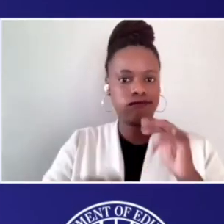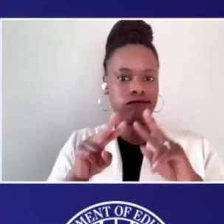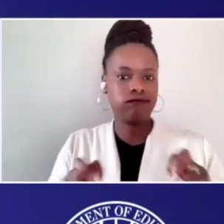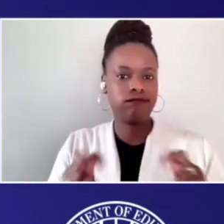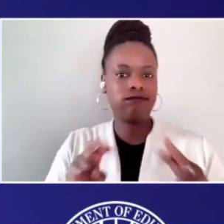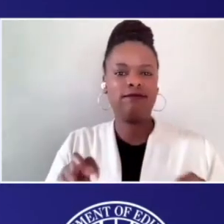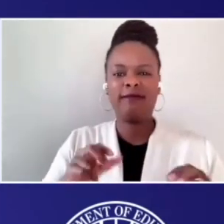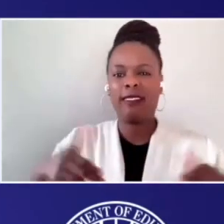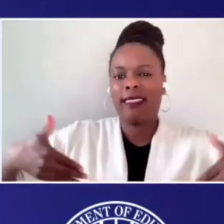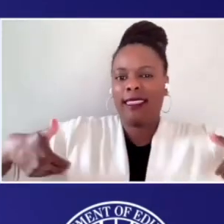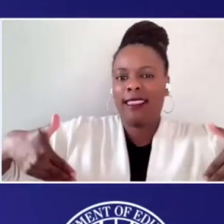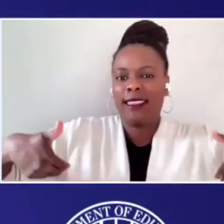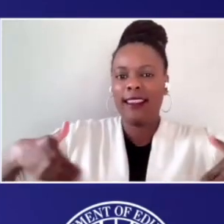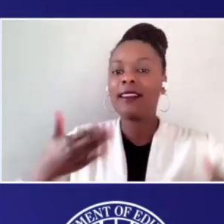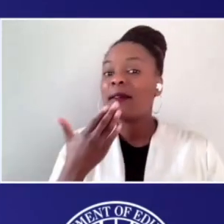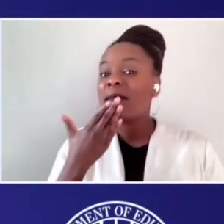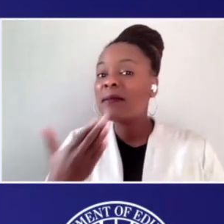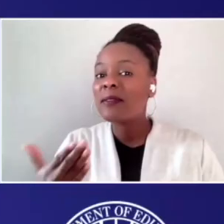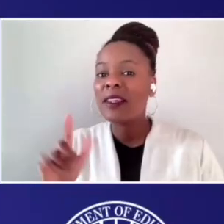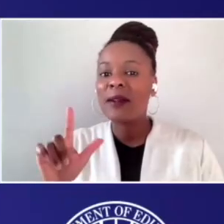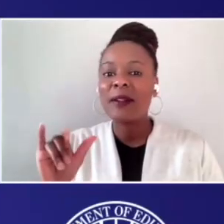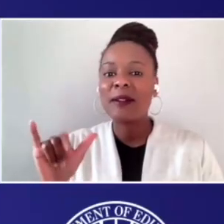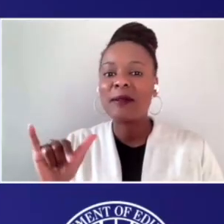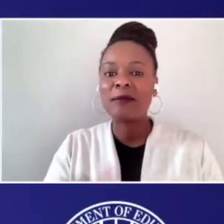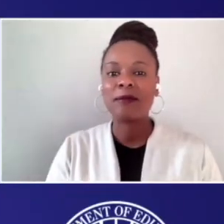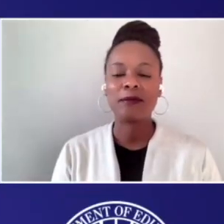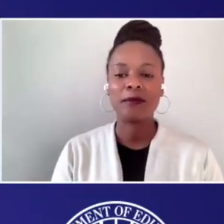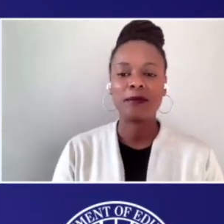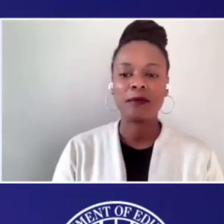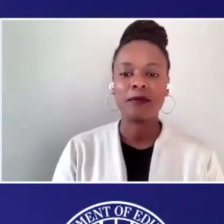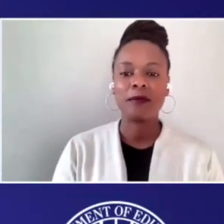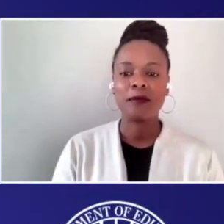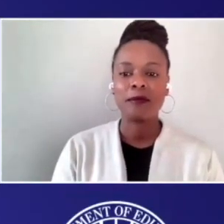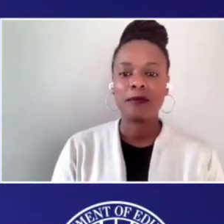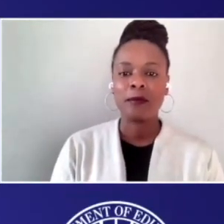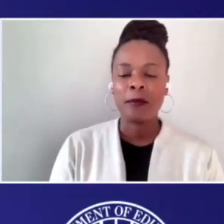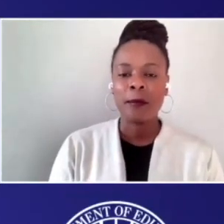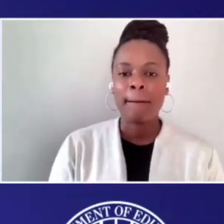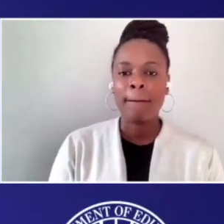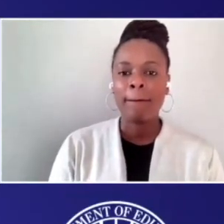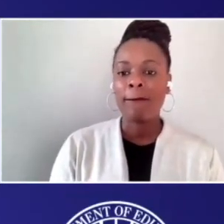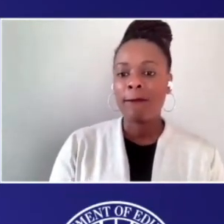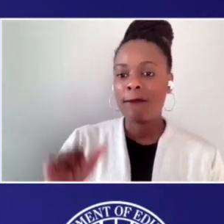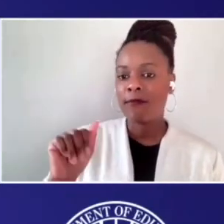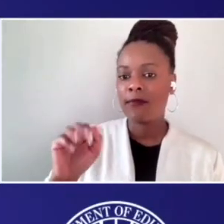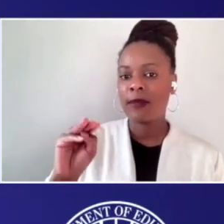Ms. Lilly. We're going to have some